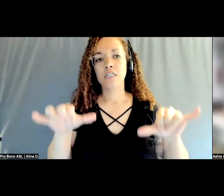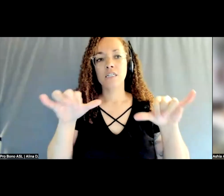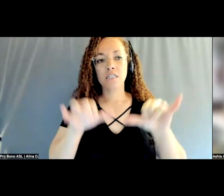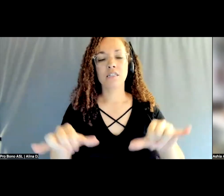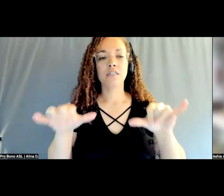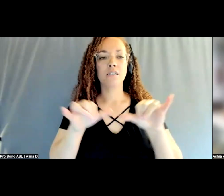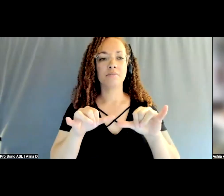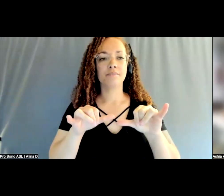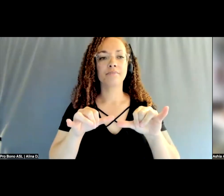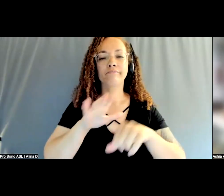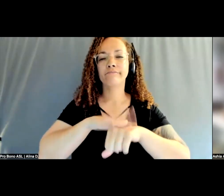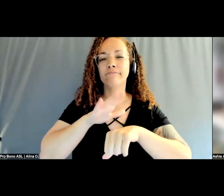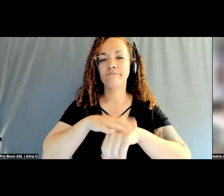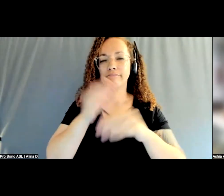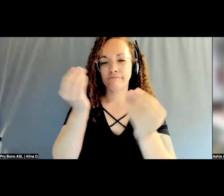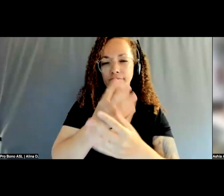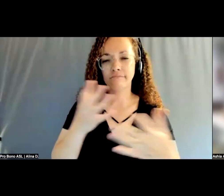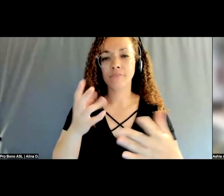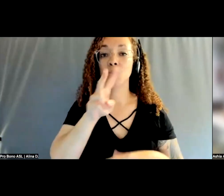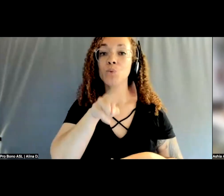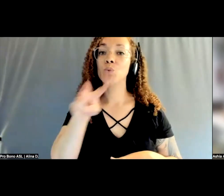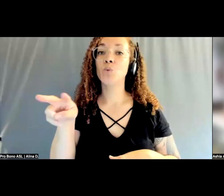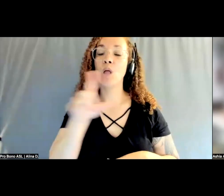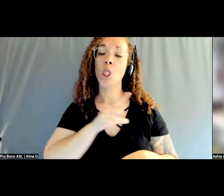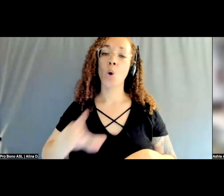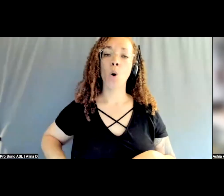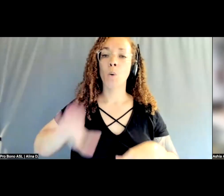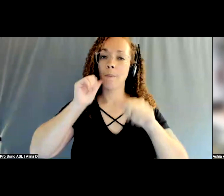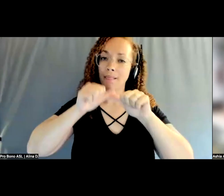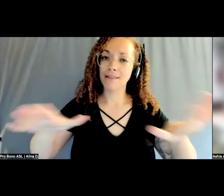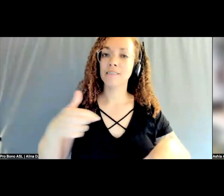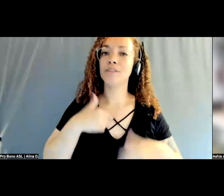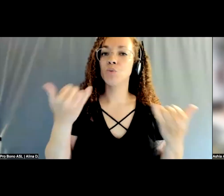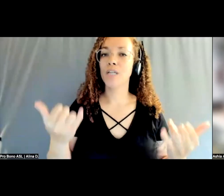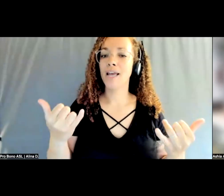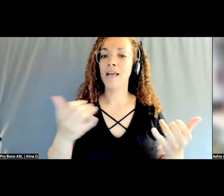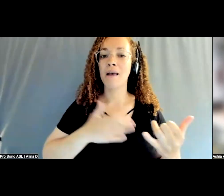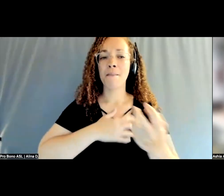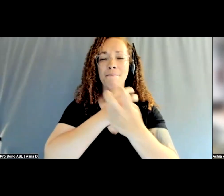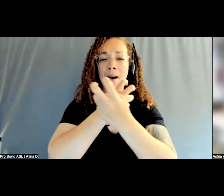222 the Lord gon’ bless me today! my bones look better at the end of the world,